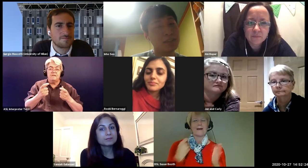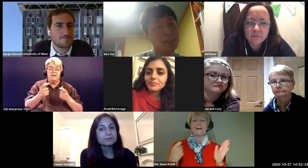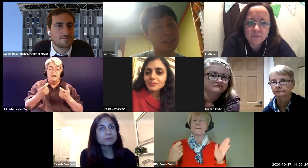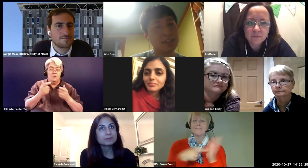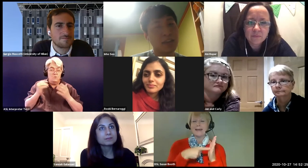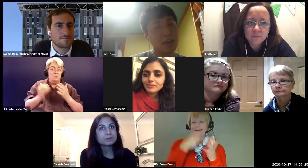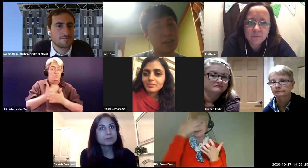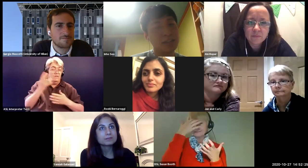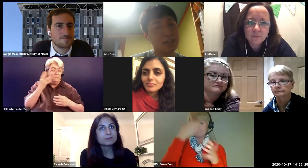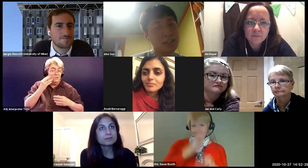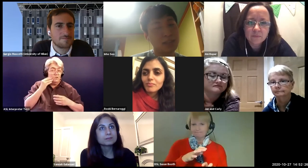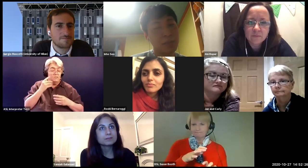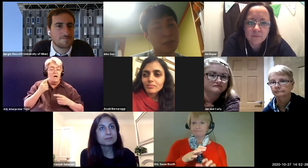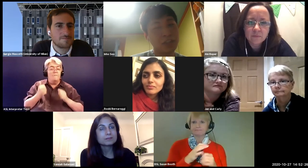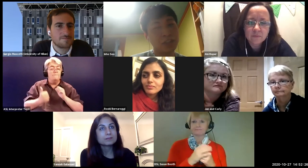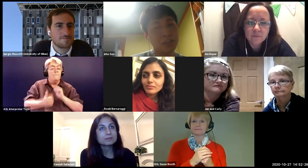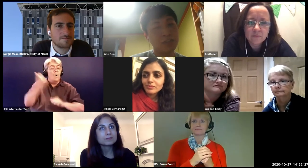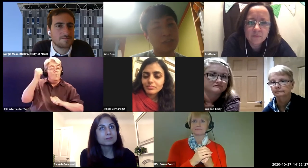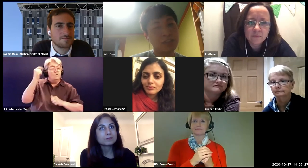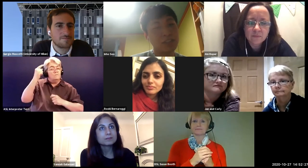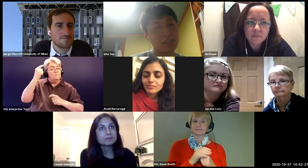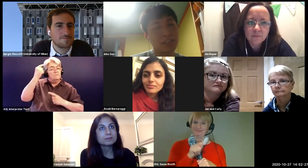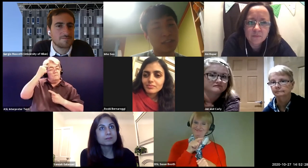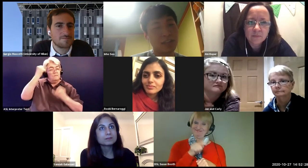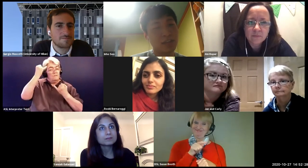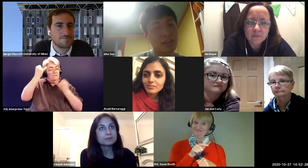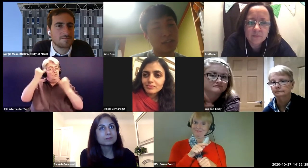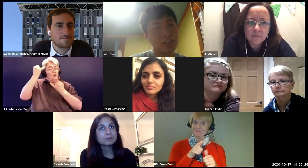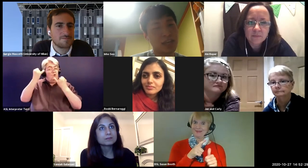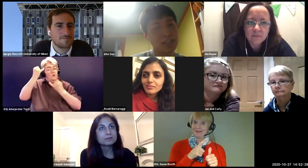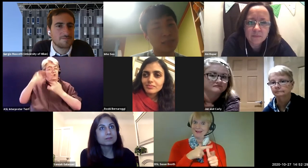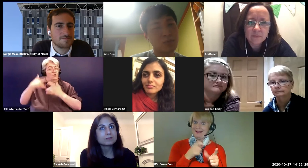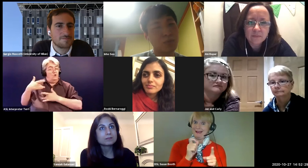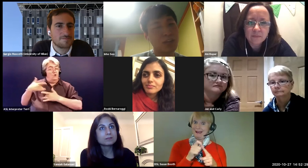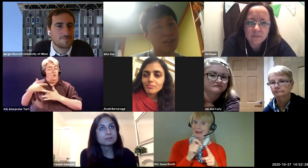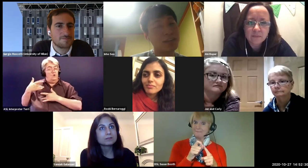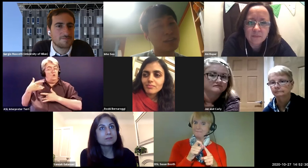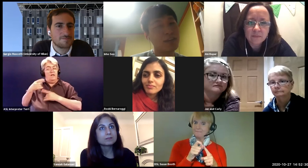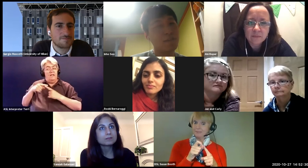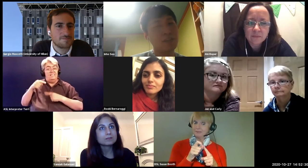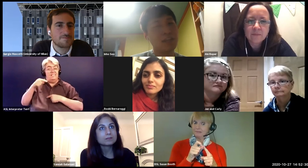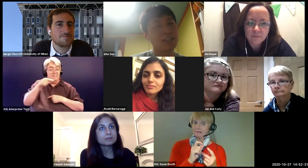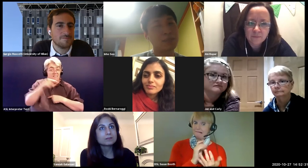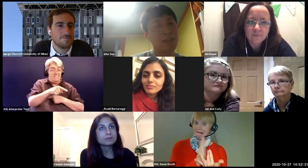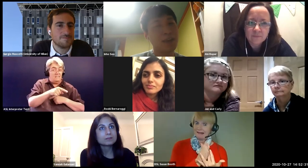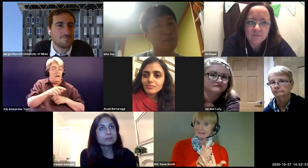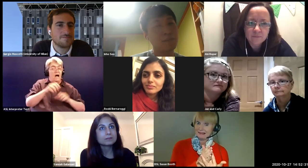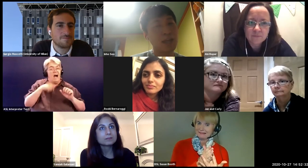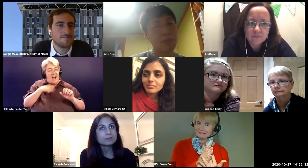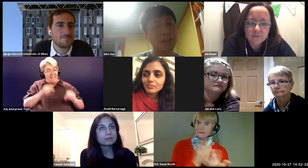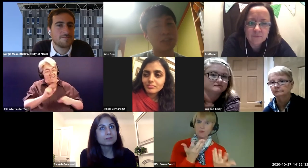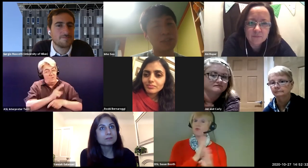this uh this application is is accessible or not if the access yeah if the application is